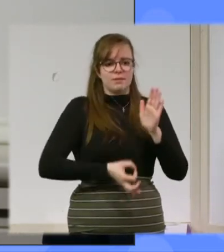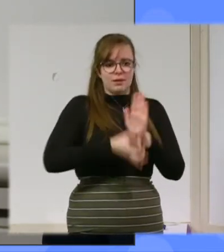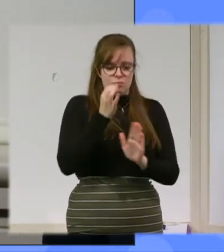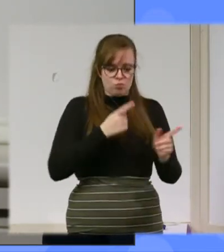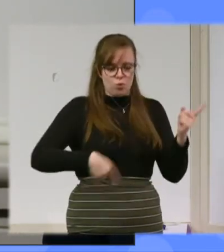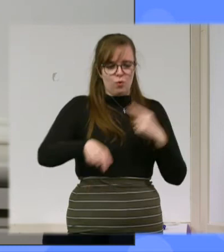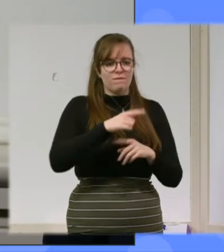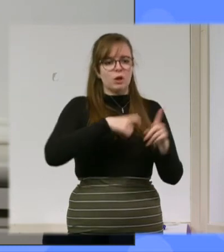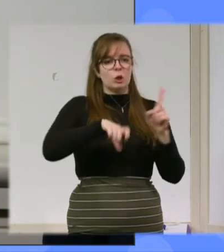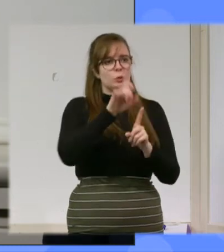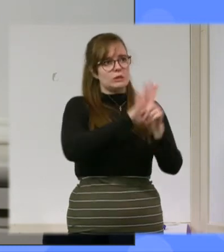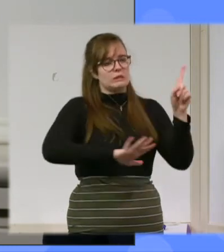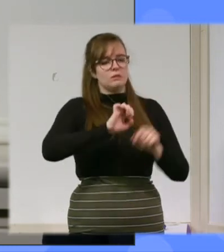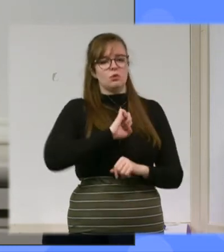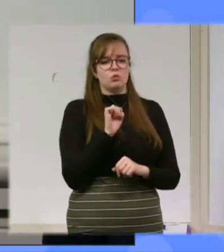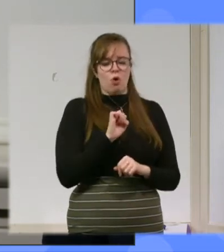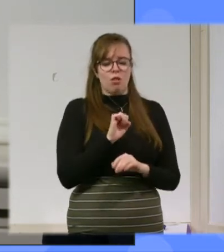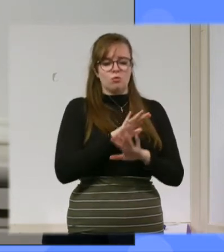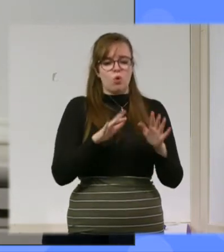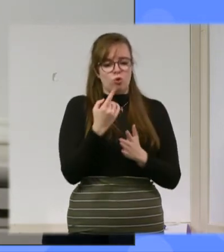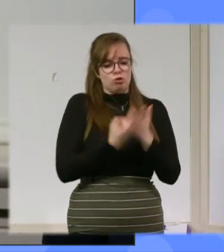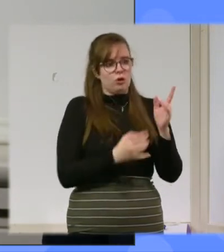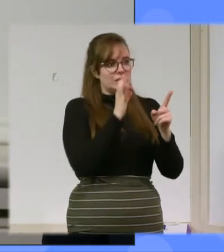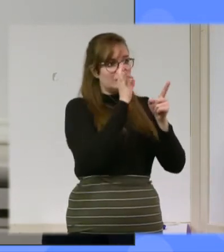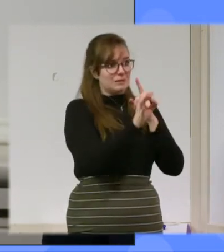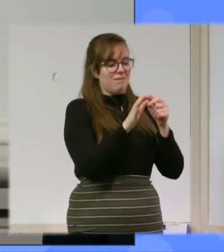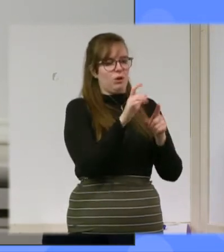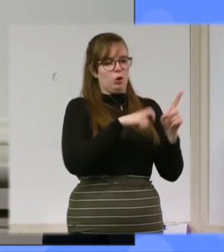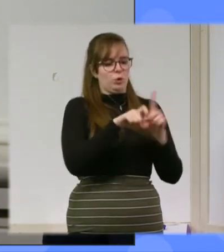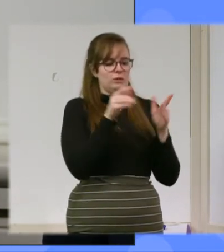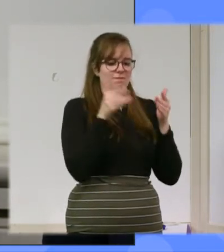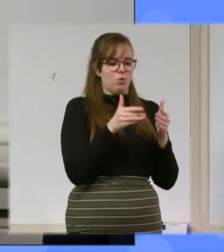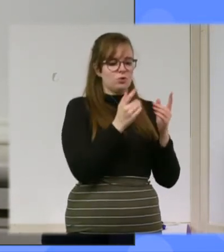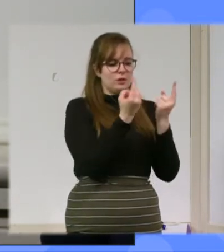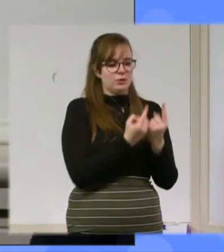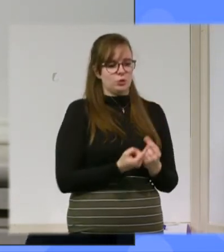Scotland rather than just in certain communities on certain issues